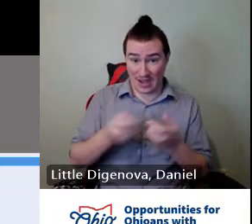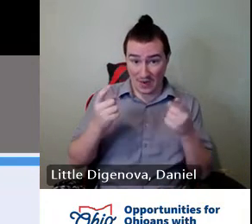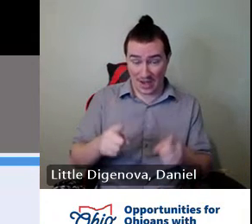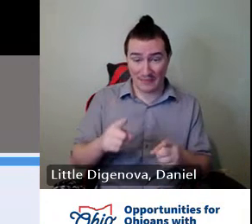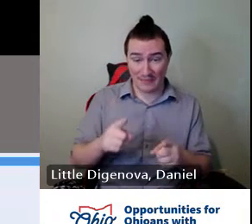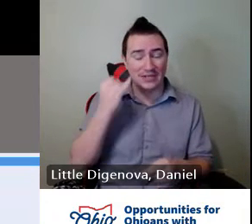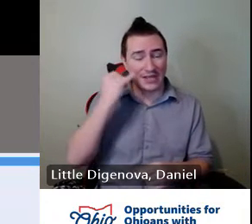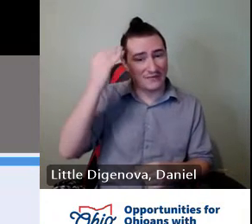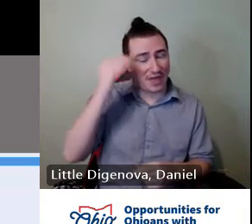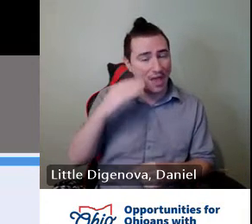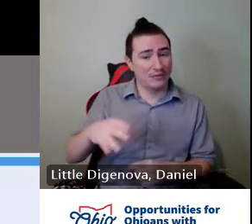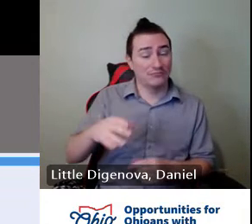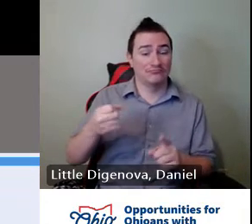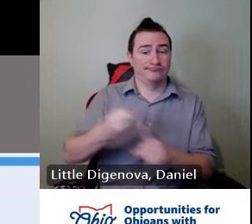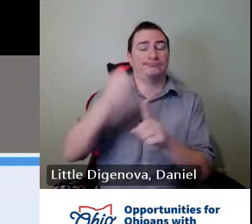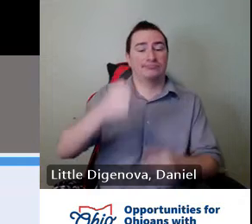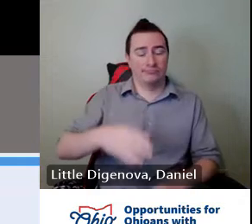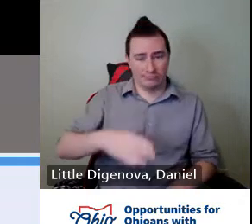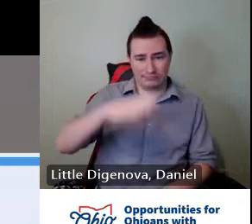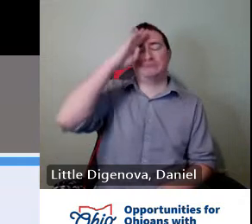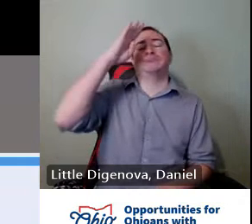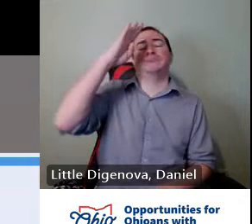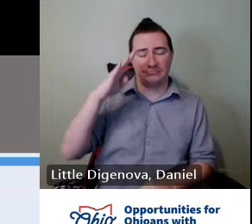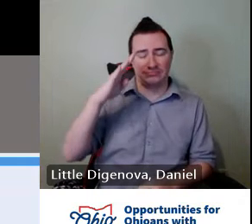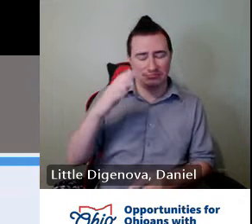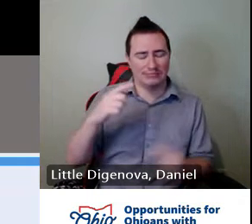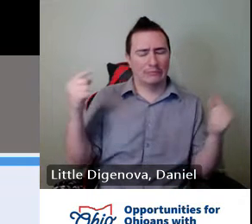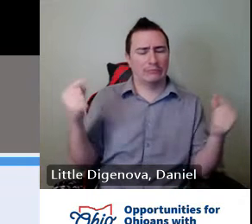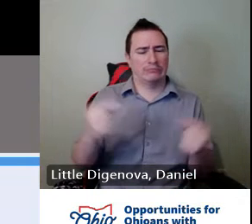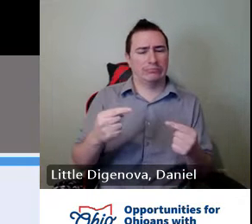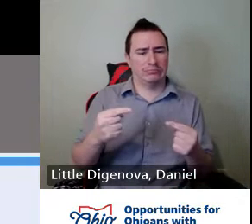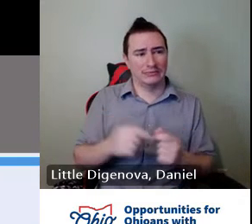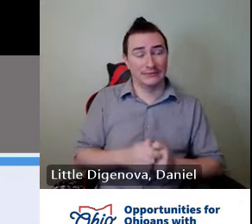unique characteristic of a TBI is that it can impact a variety